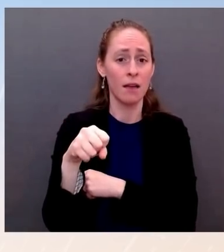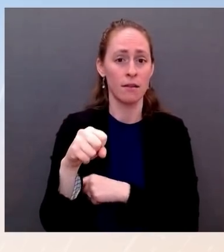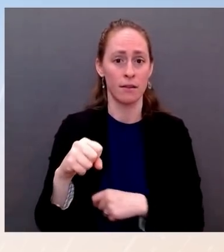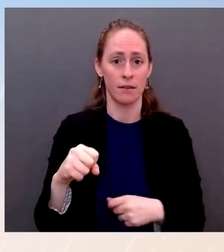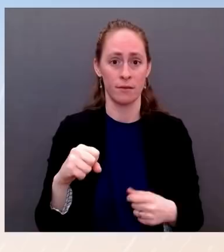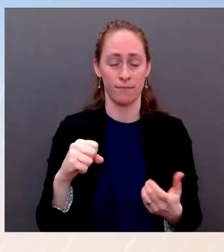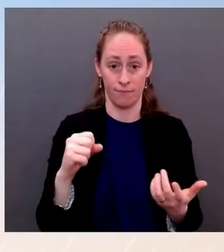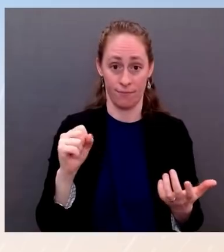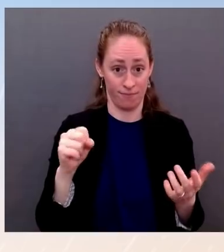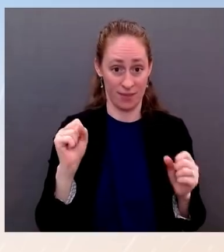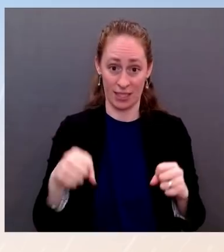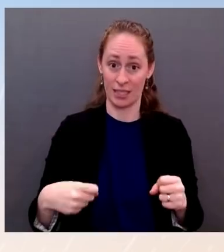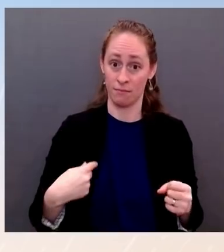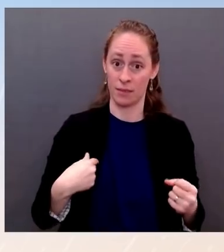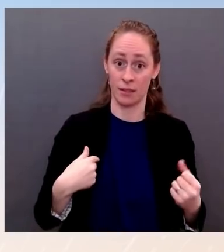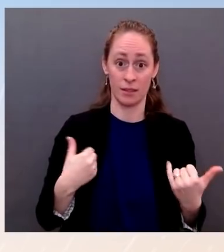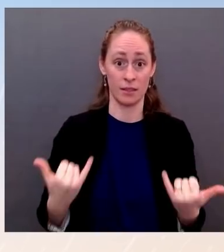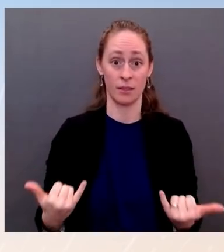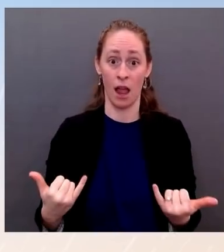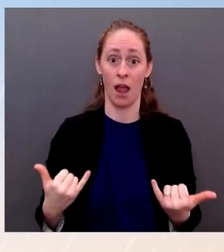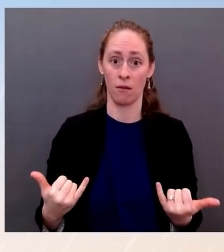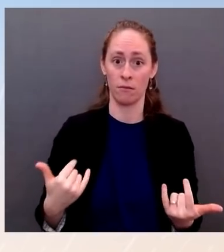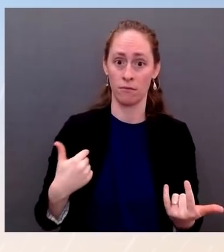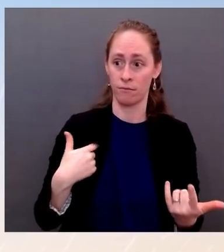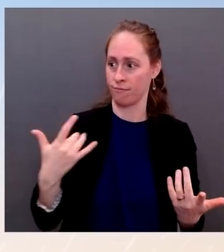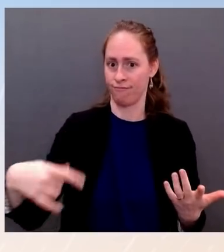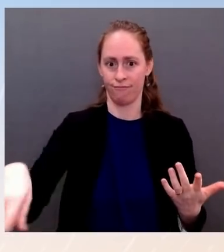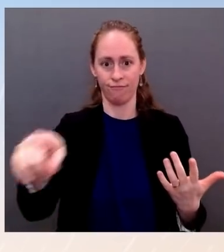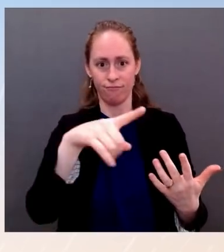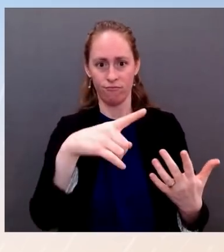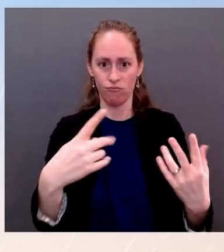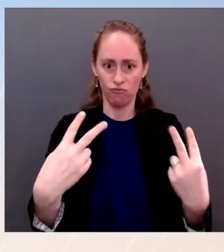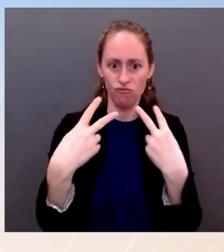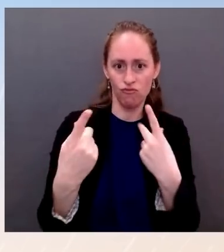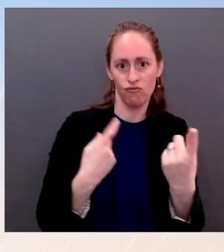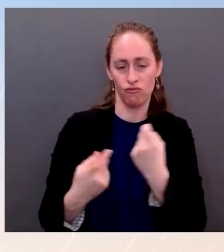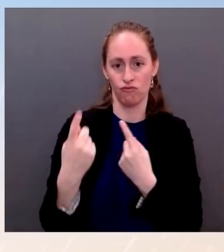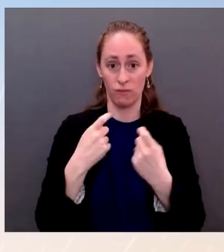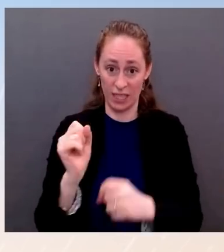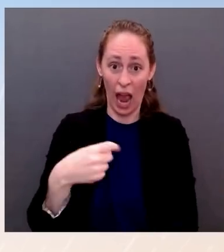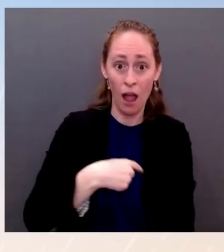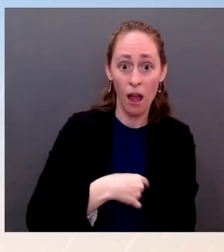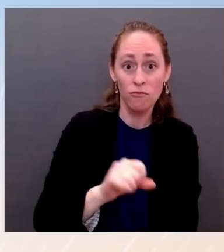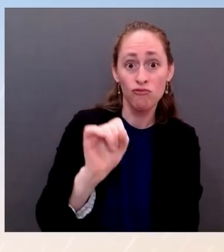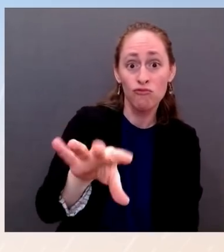And to any American who's in Ukraine right now who needs help -- needs financial help or needs logistical